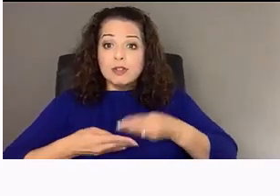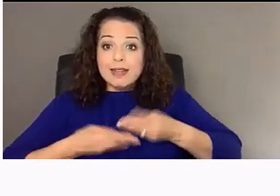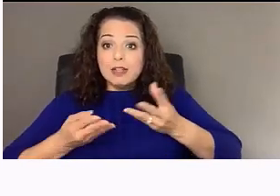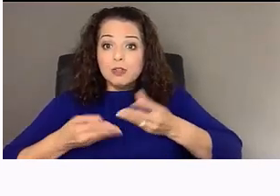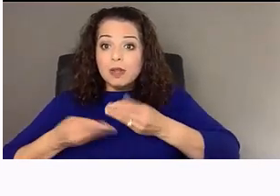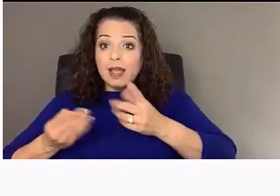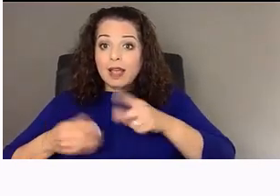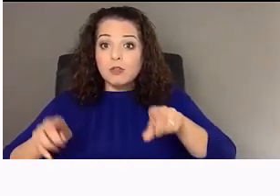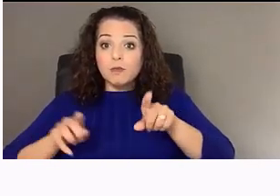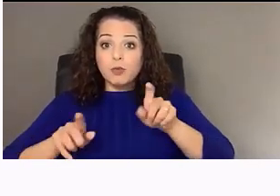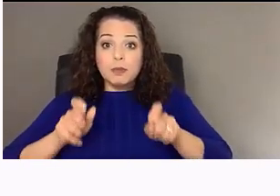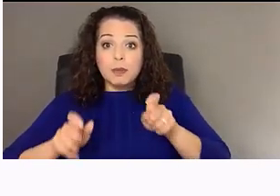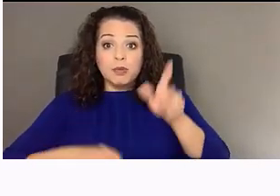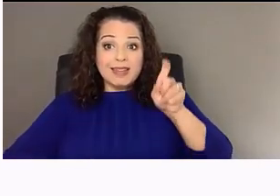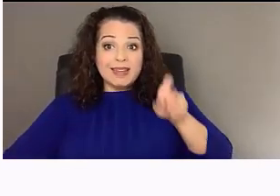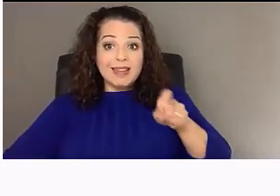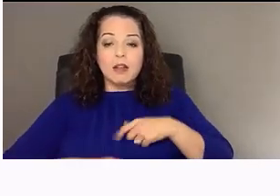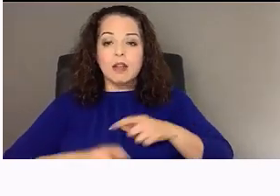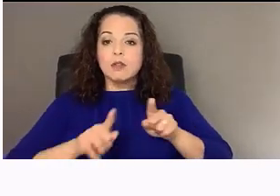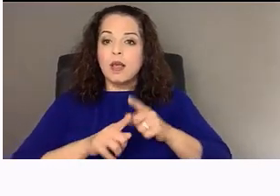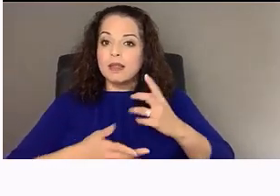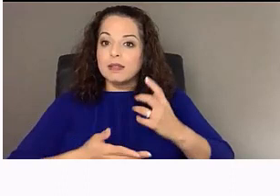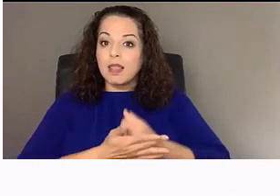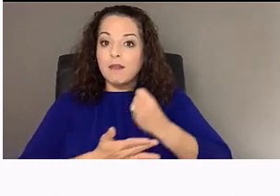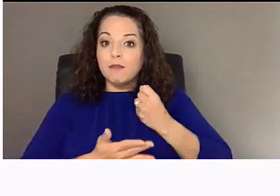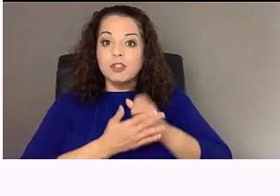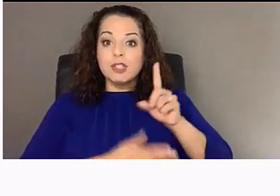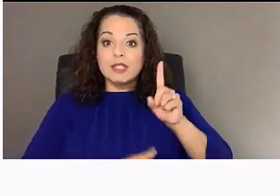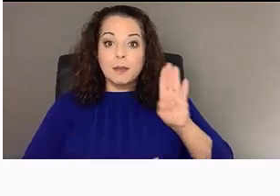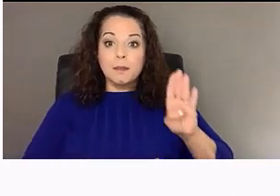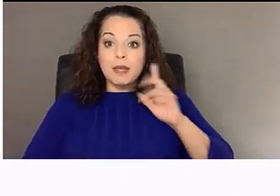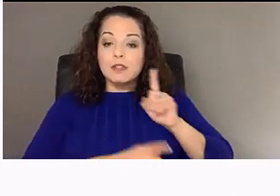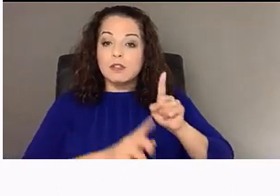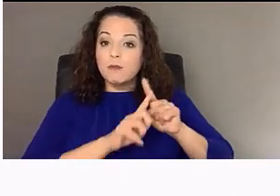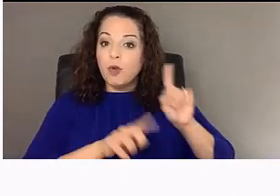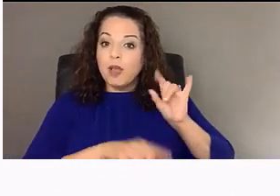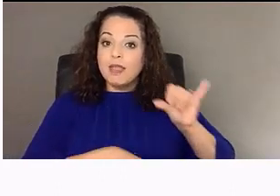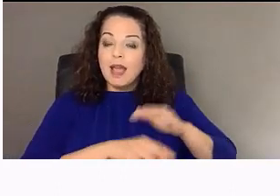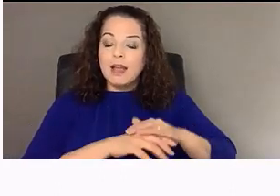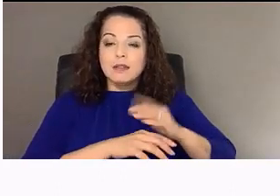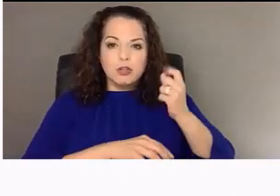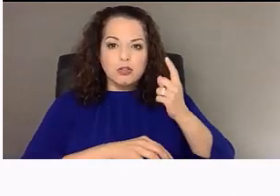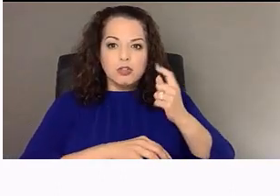As well as leveraging databases to understand product gaps. Industry and academic leaders are